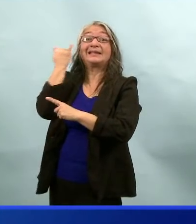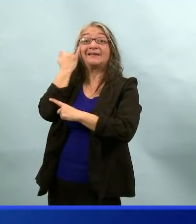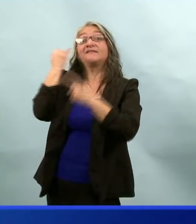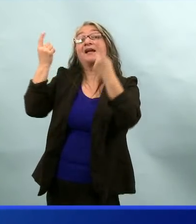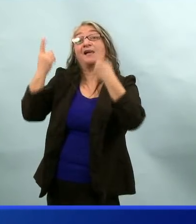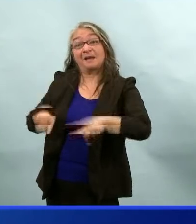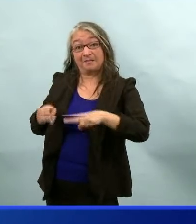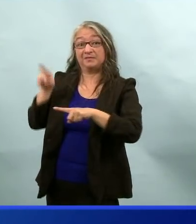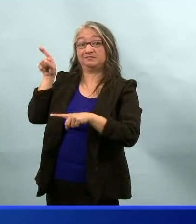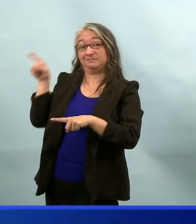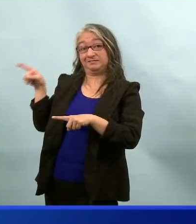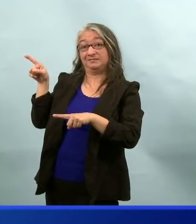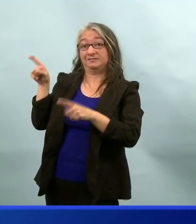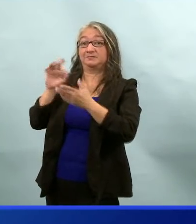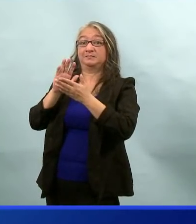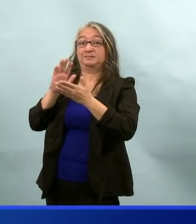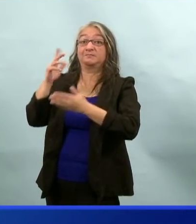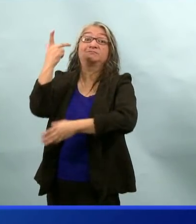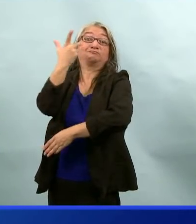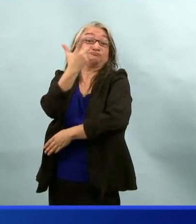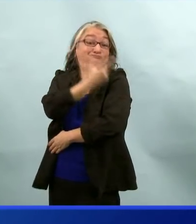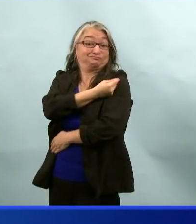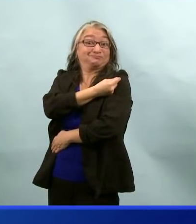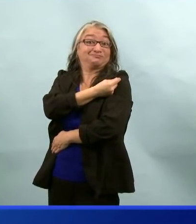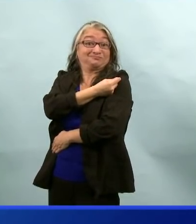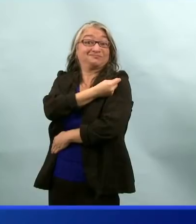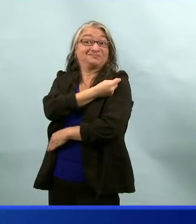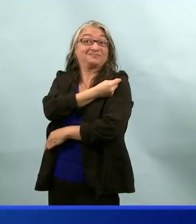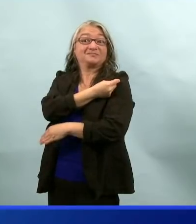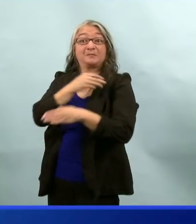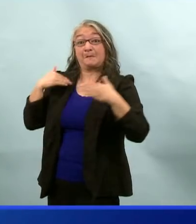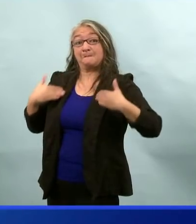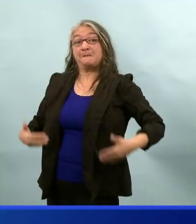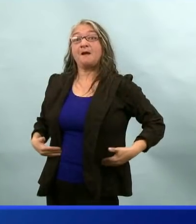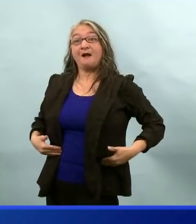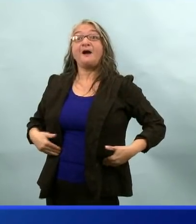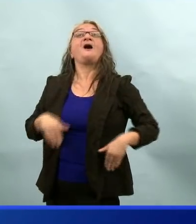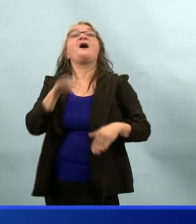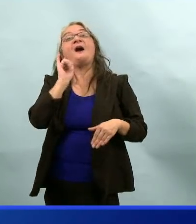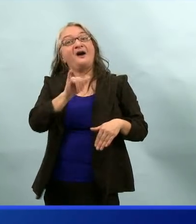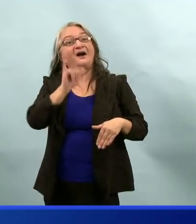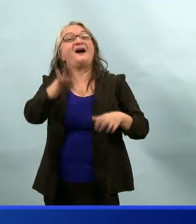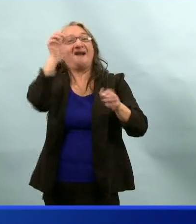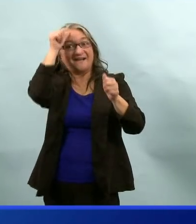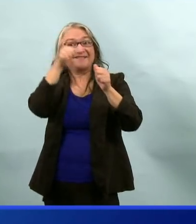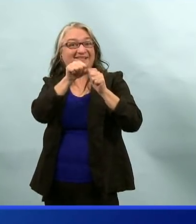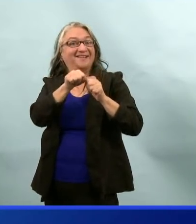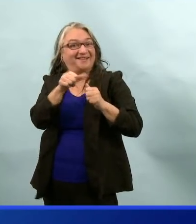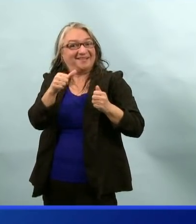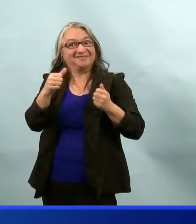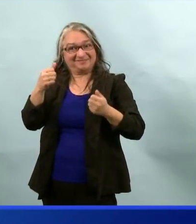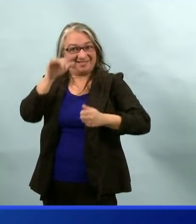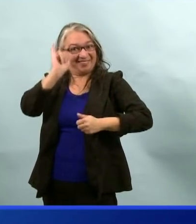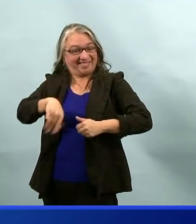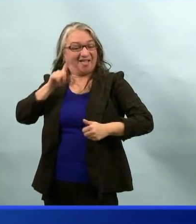remind the immune system and trigger an even higher response we typically see a longer lasting